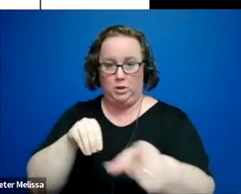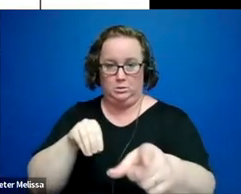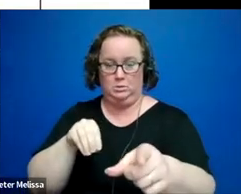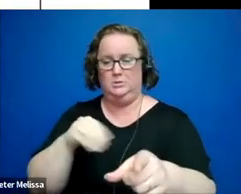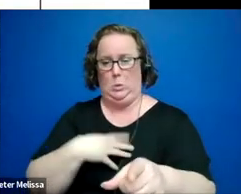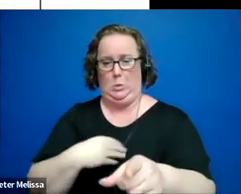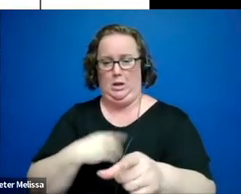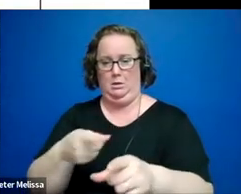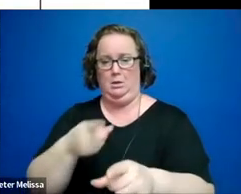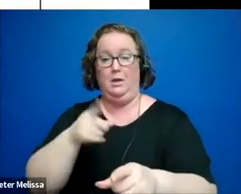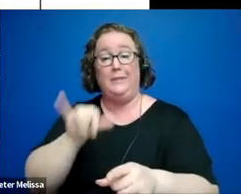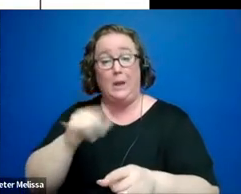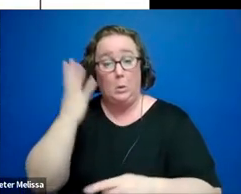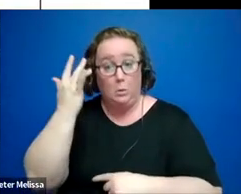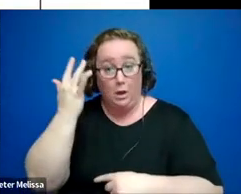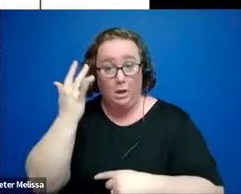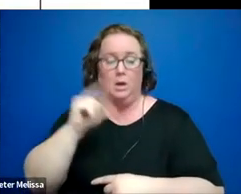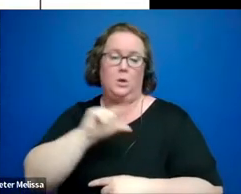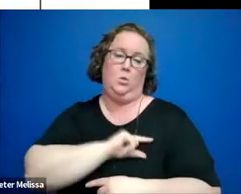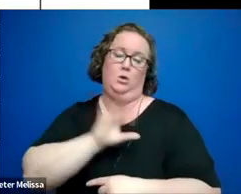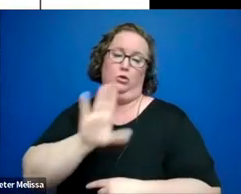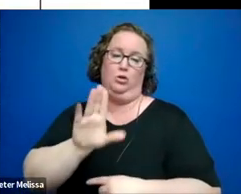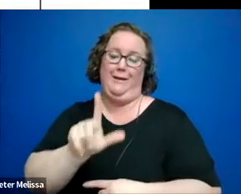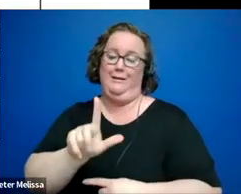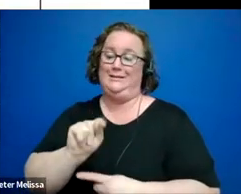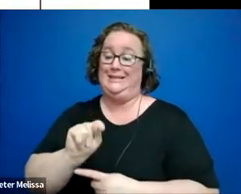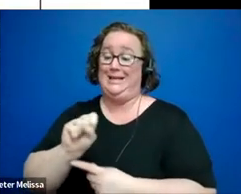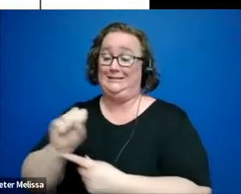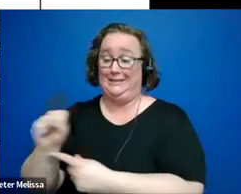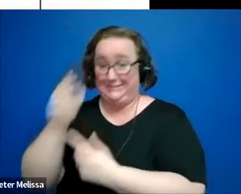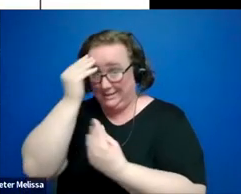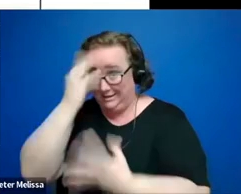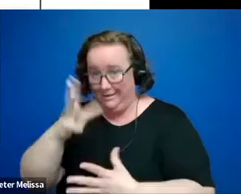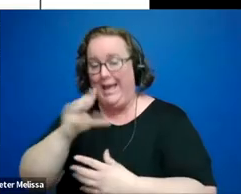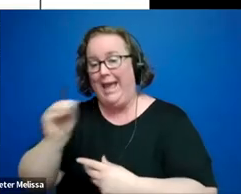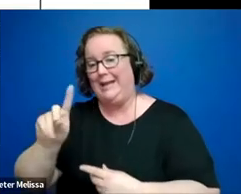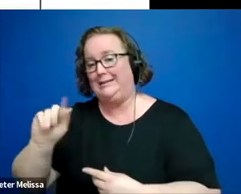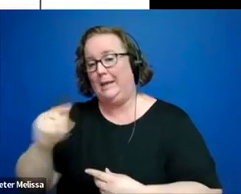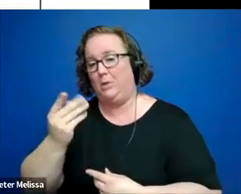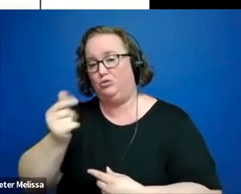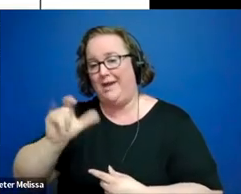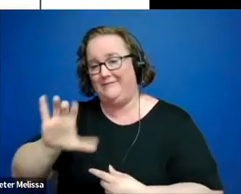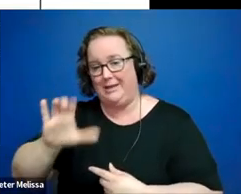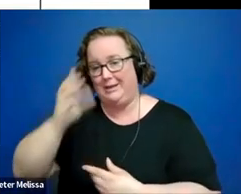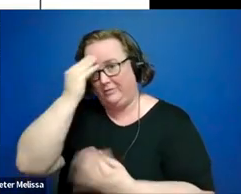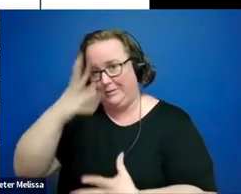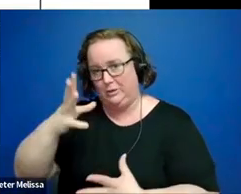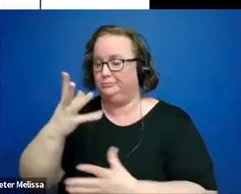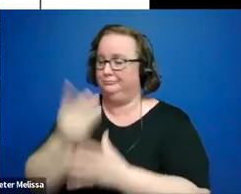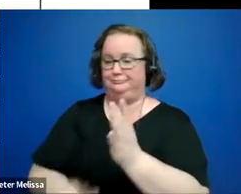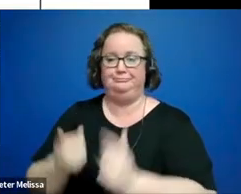the quality of their LTSS data as well as demographic data issues in these states that made it impossible